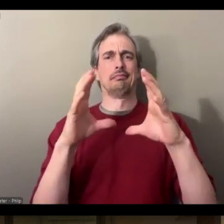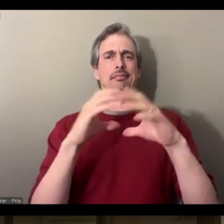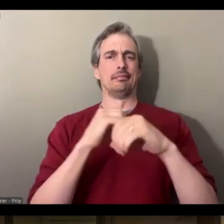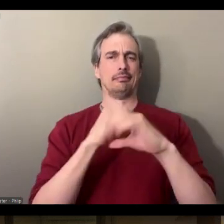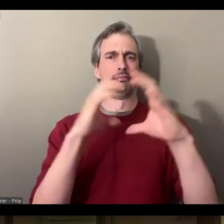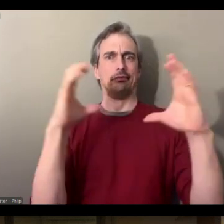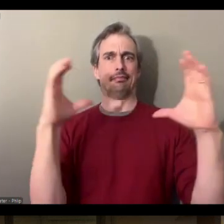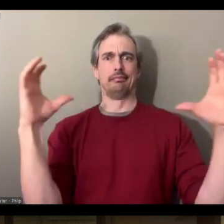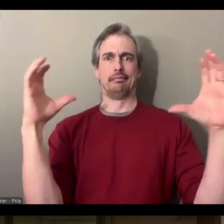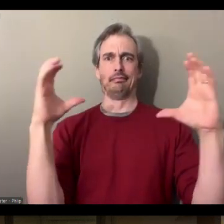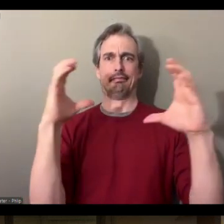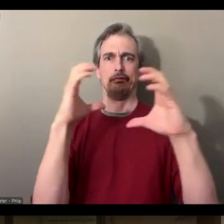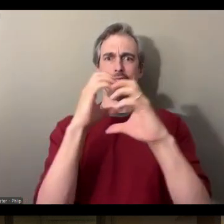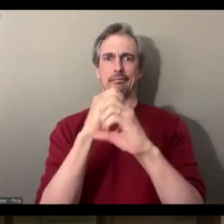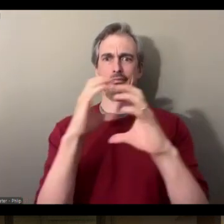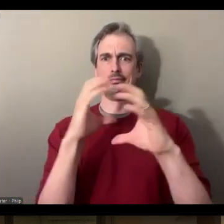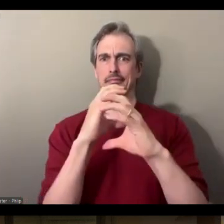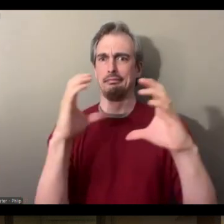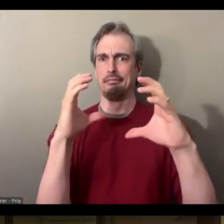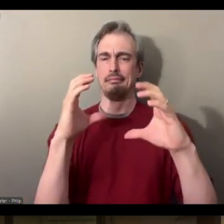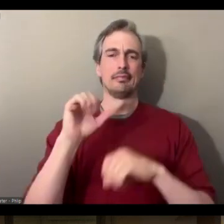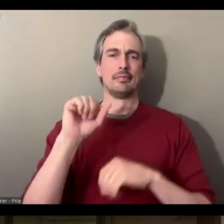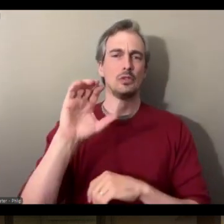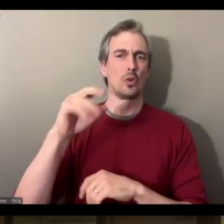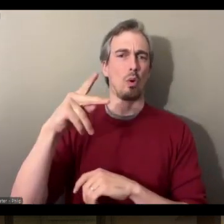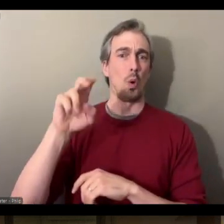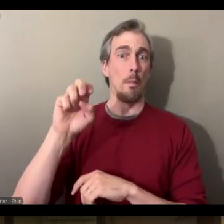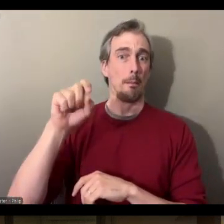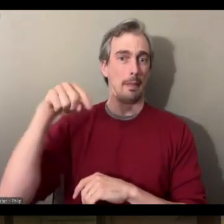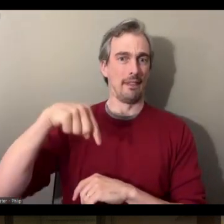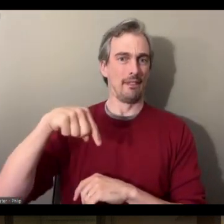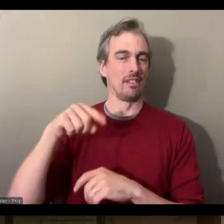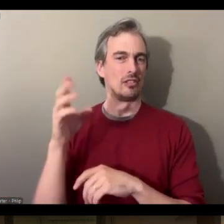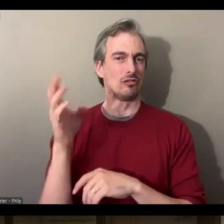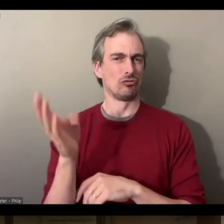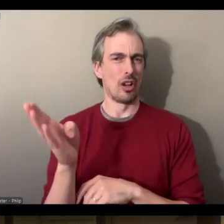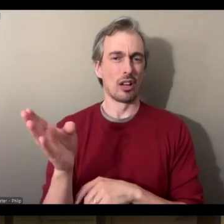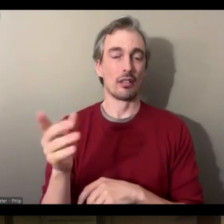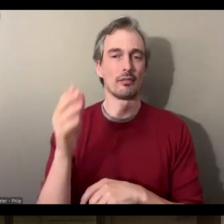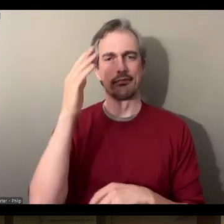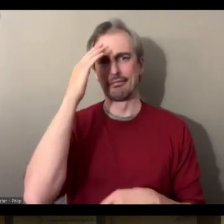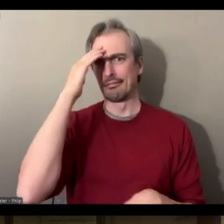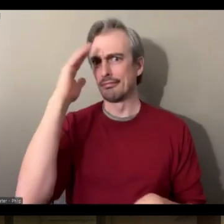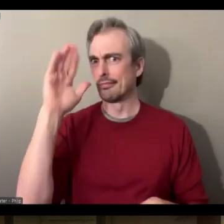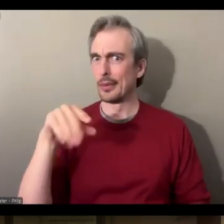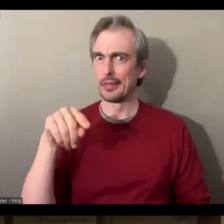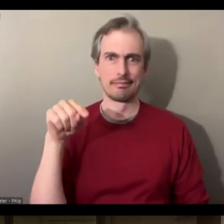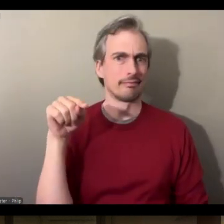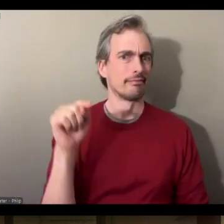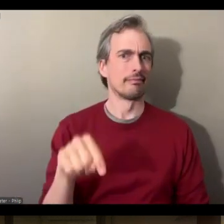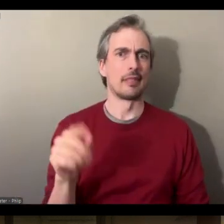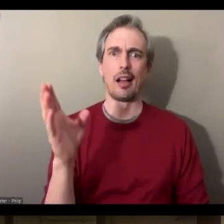one of the least technical digital accessibility talks that you might hear here. And that's very